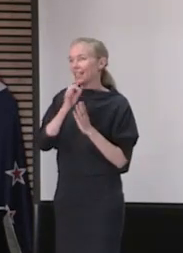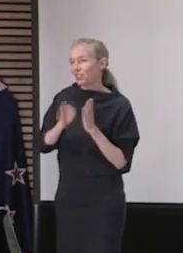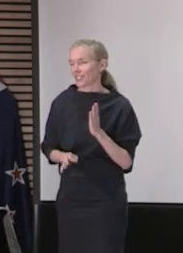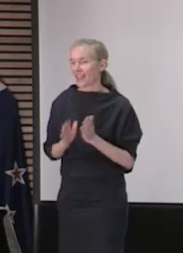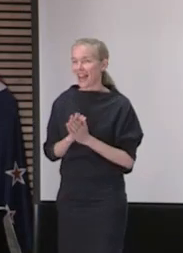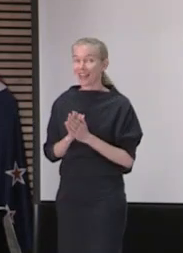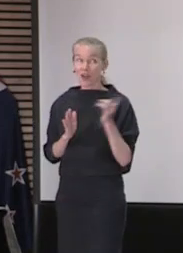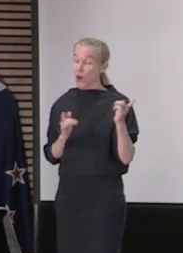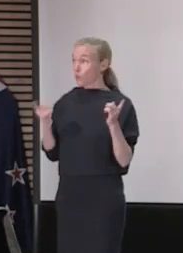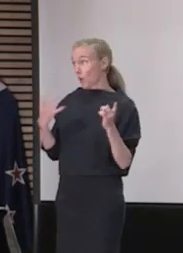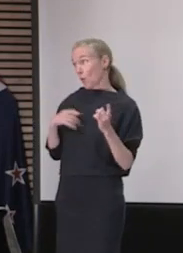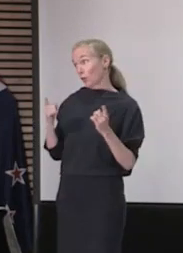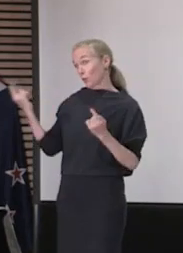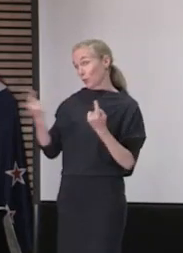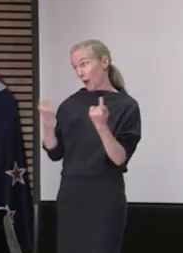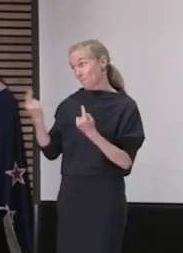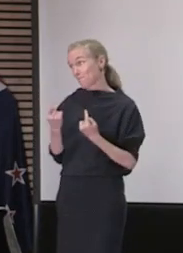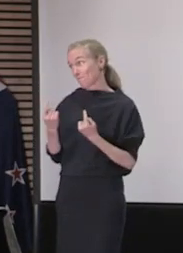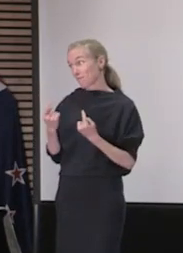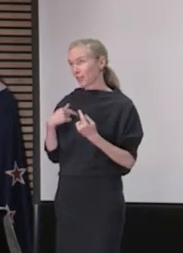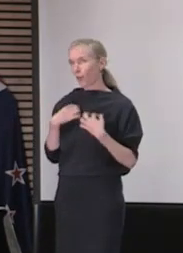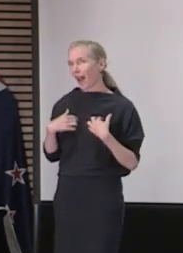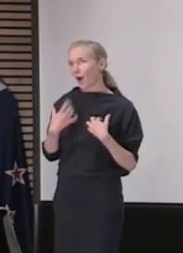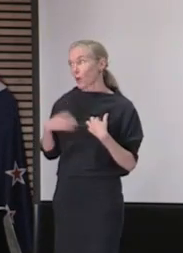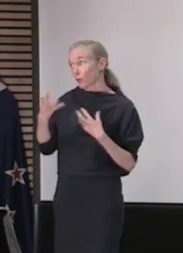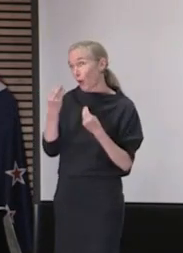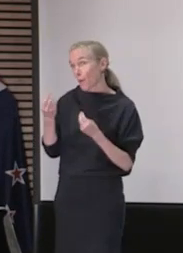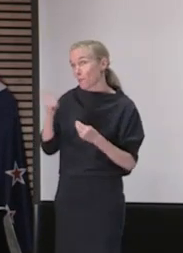Thank you. Oh, no, youdidn't have one! Derek.